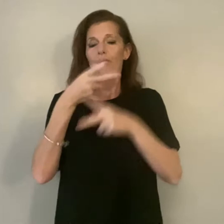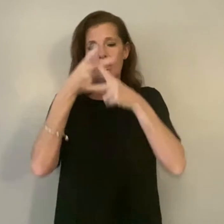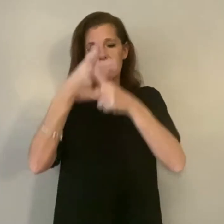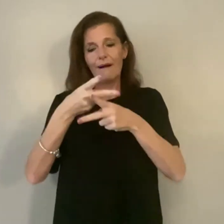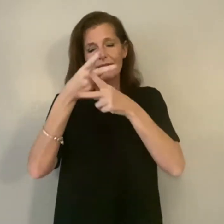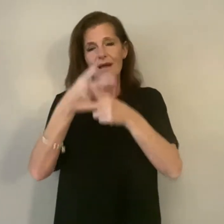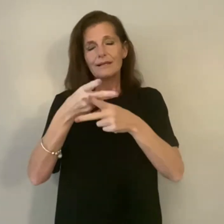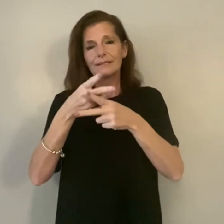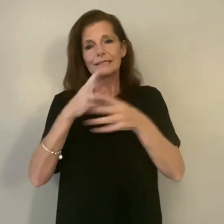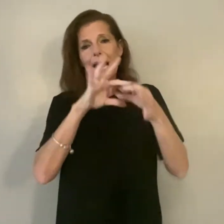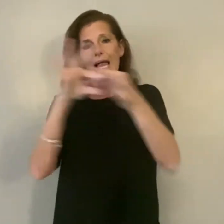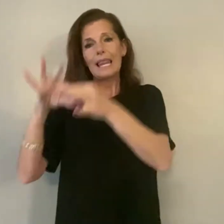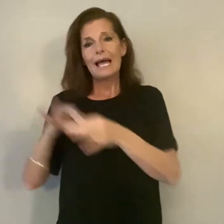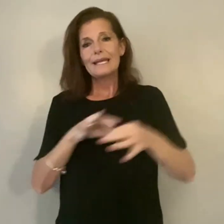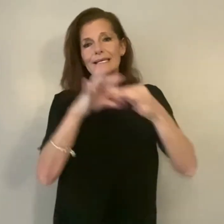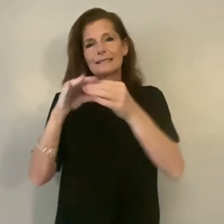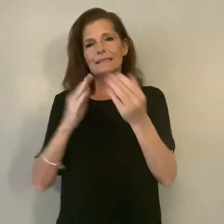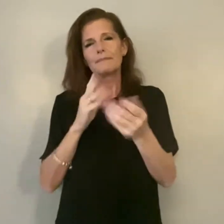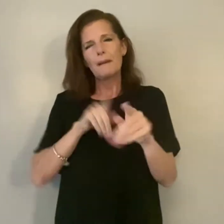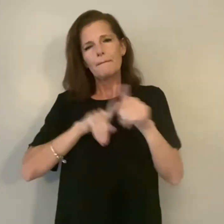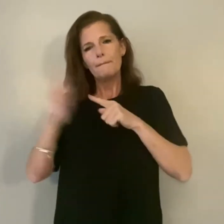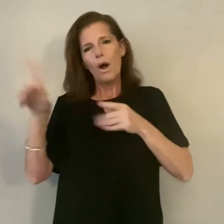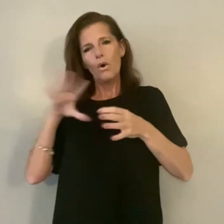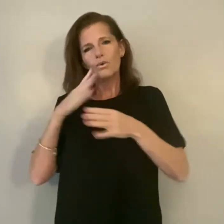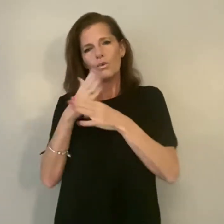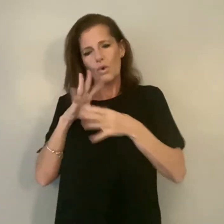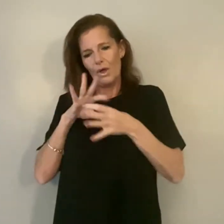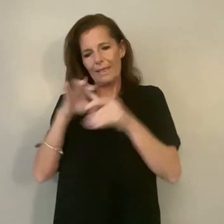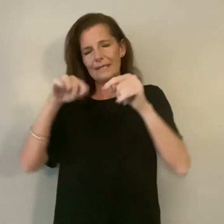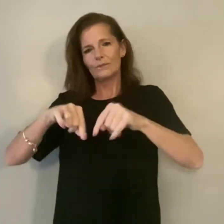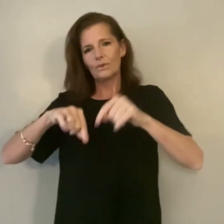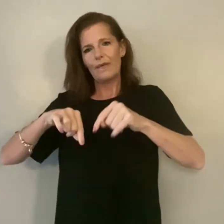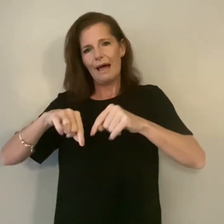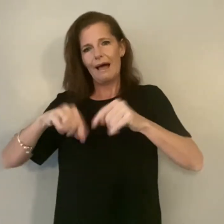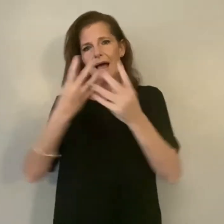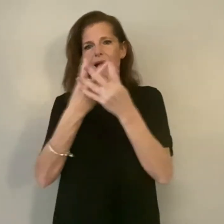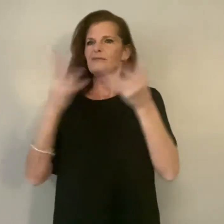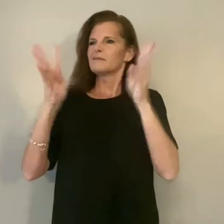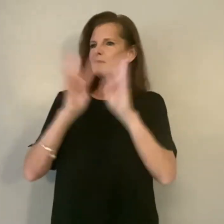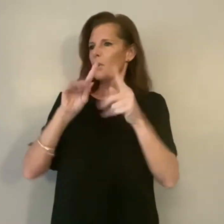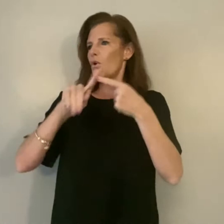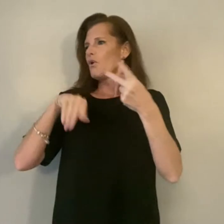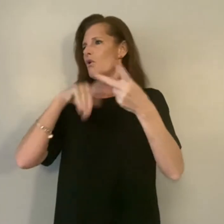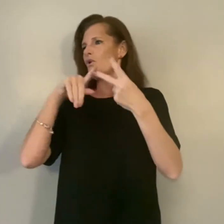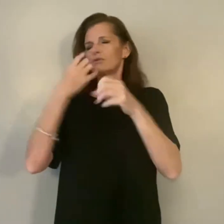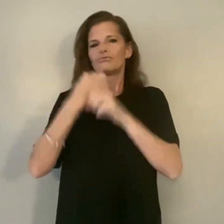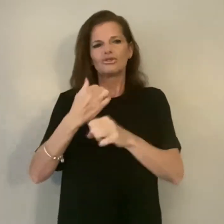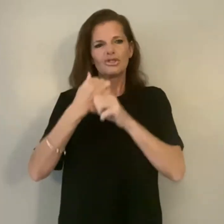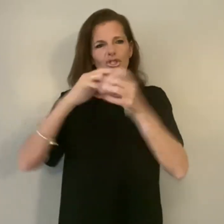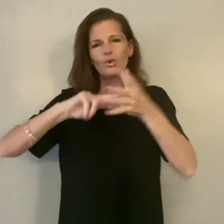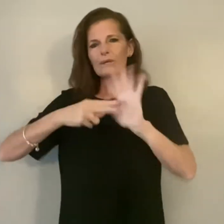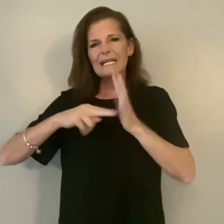So most of what we're doing with boards is funneled through that alliance as a broad church of organizations